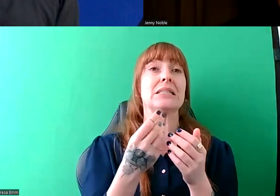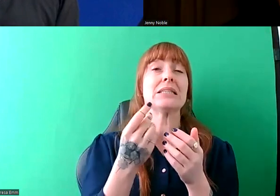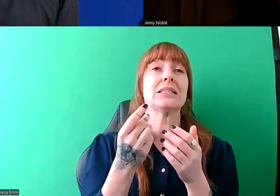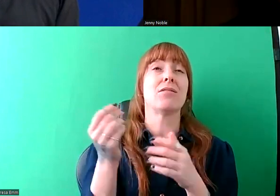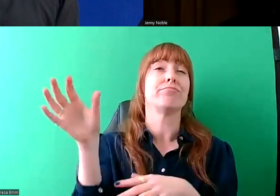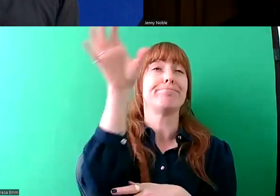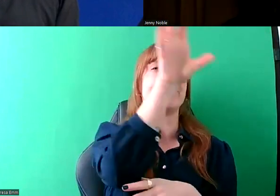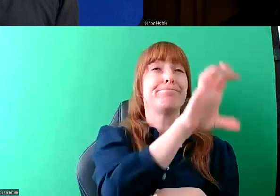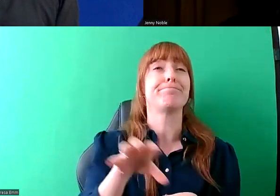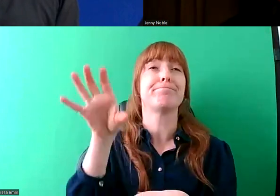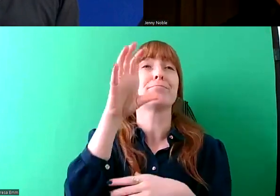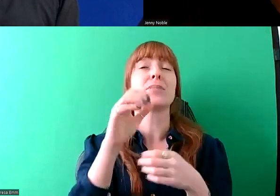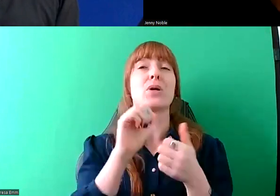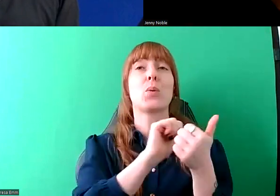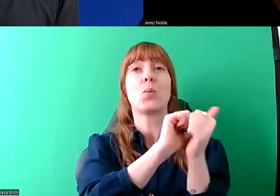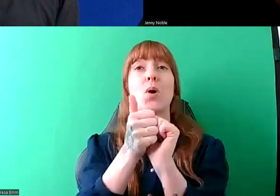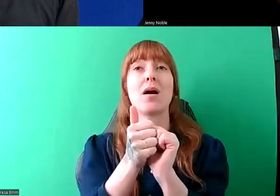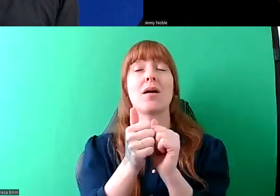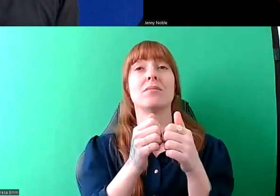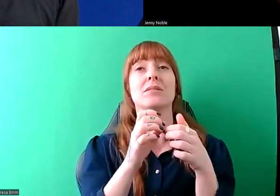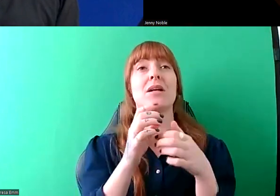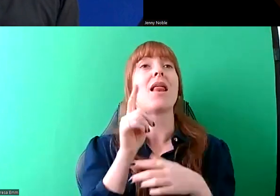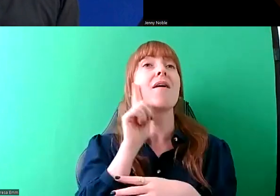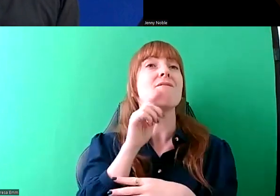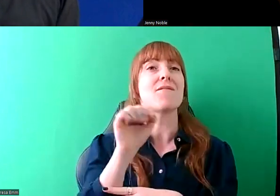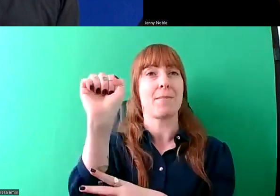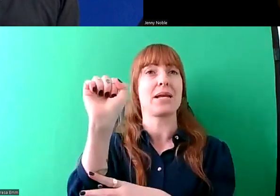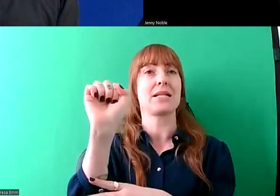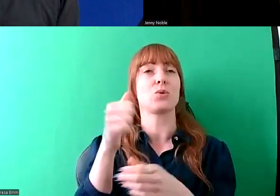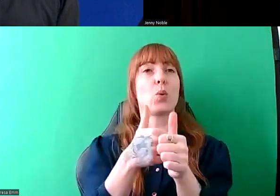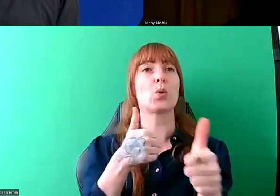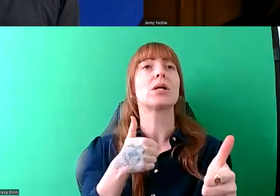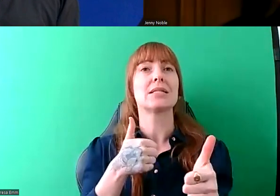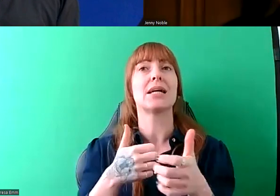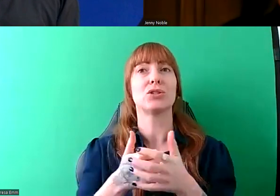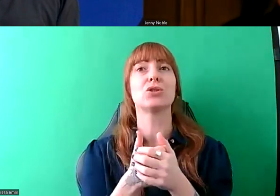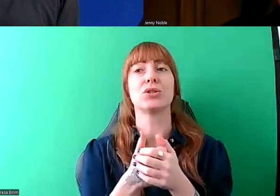so we tend to work with these sort of feminist organisations. We do like to